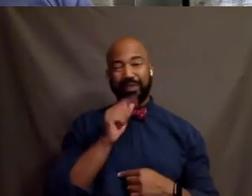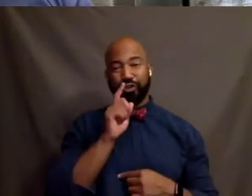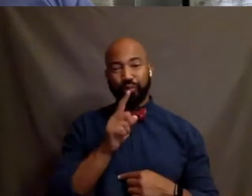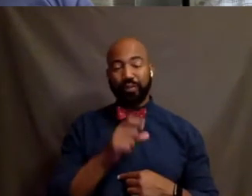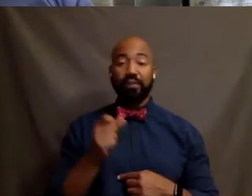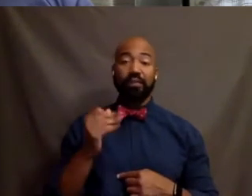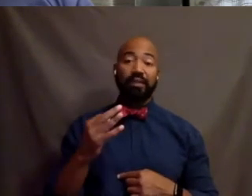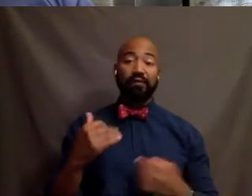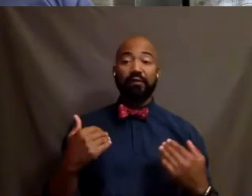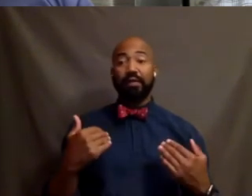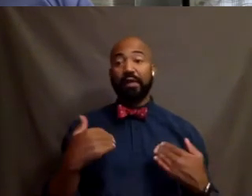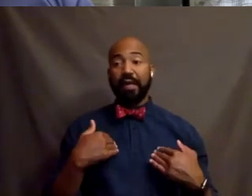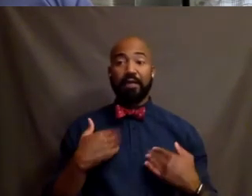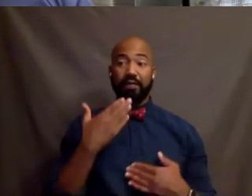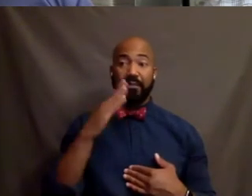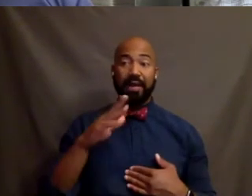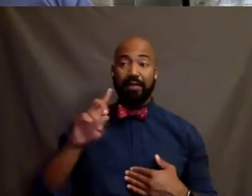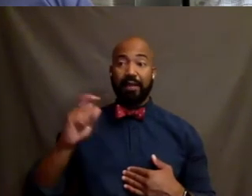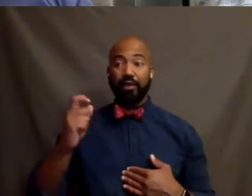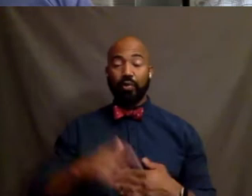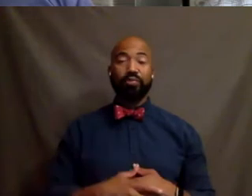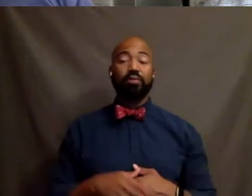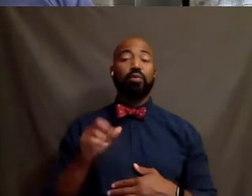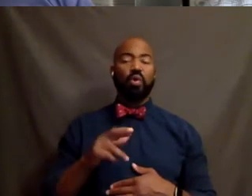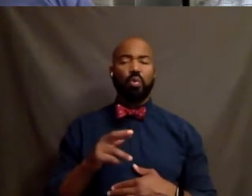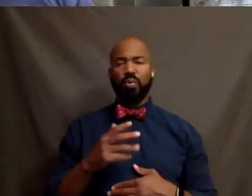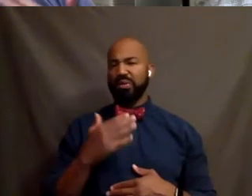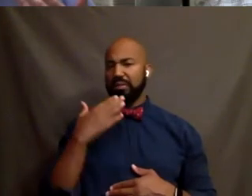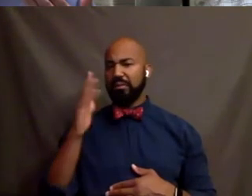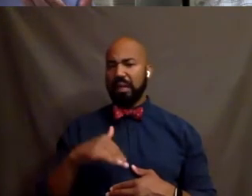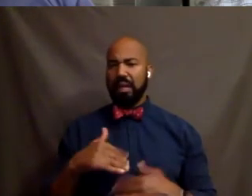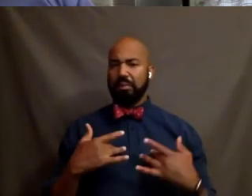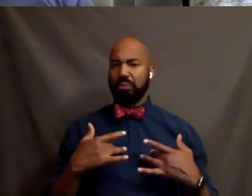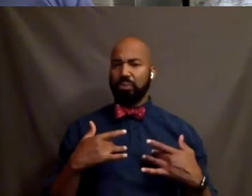or poorly controlled depression anxiety, T can really activate that.